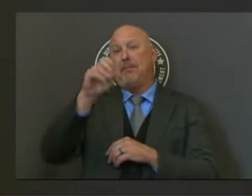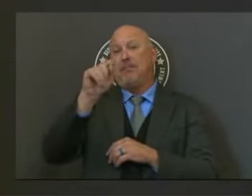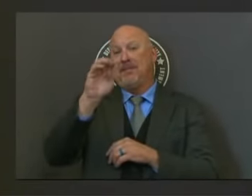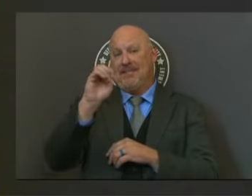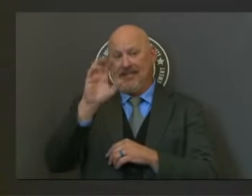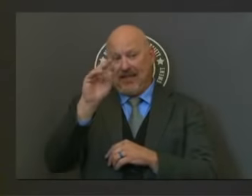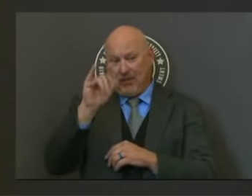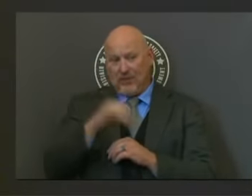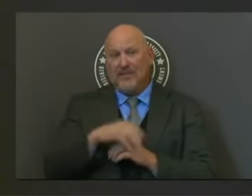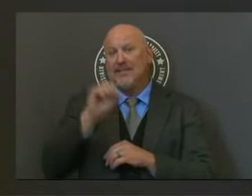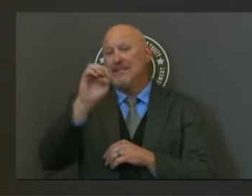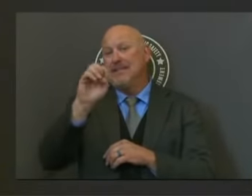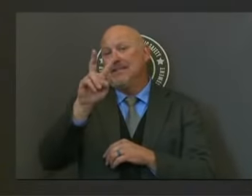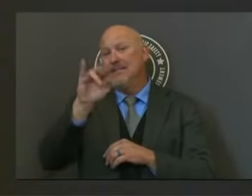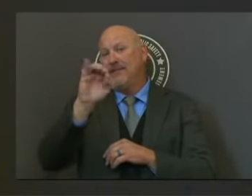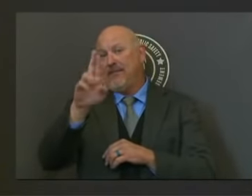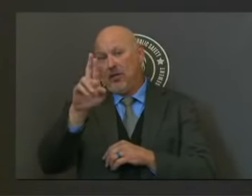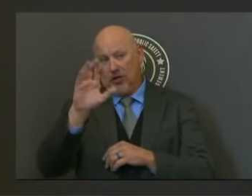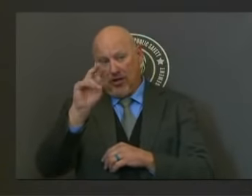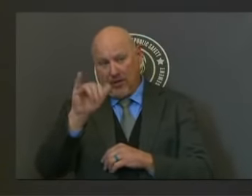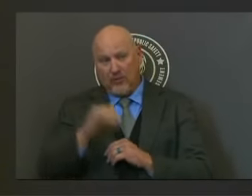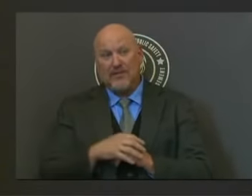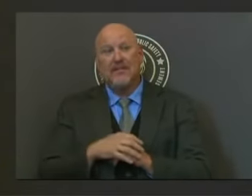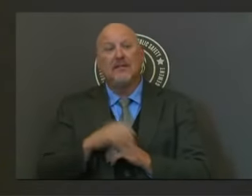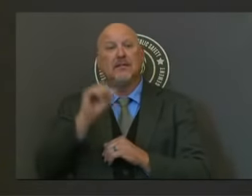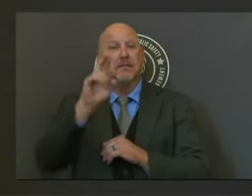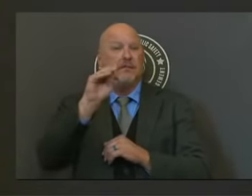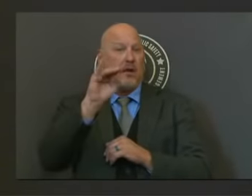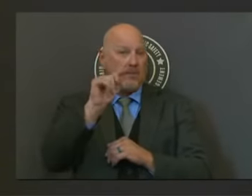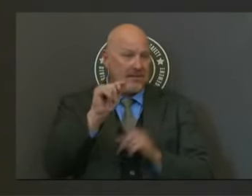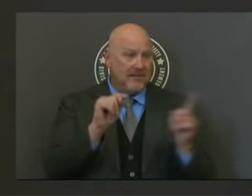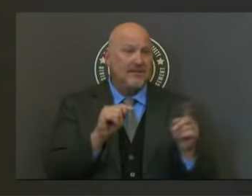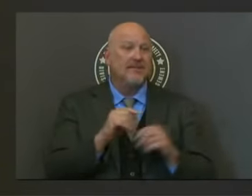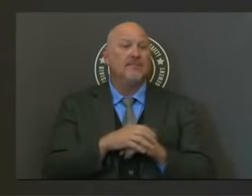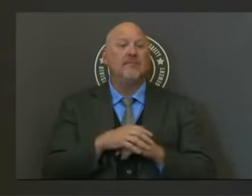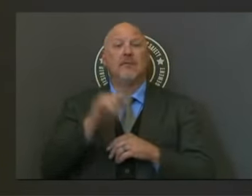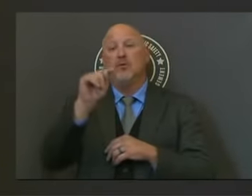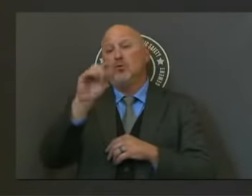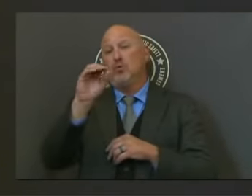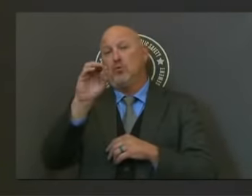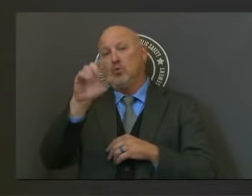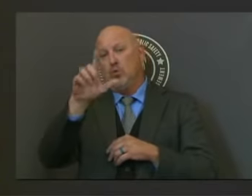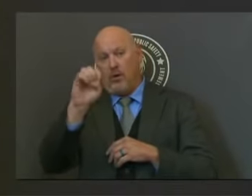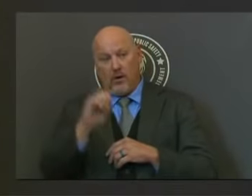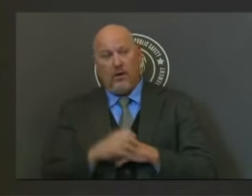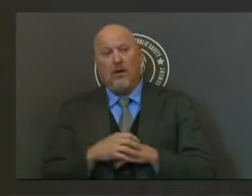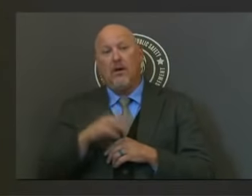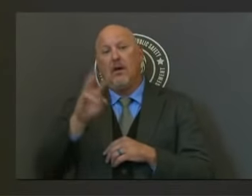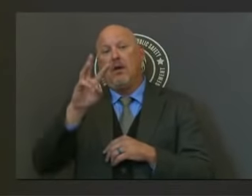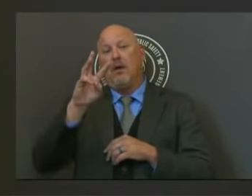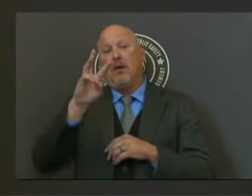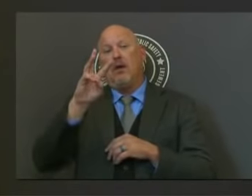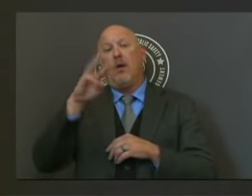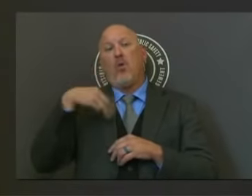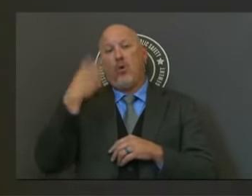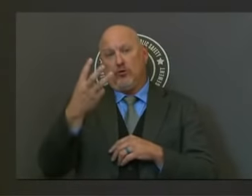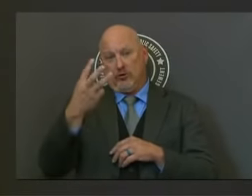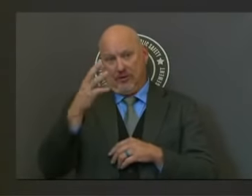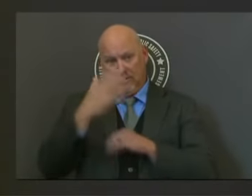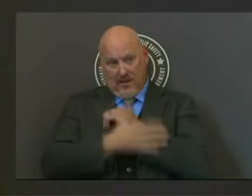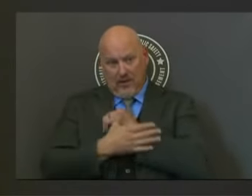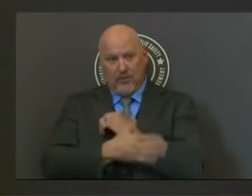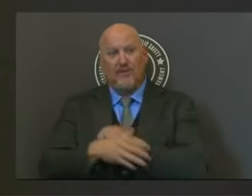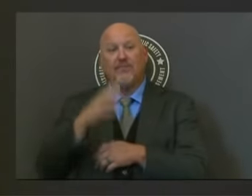Ella Utah county Wasatch county